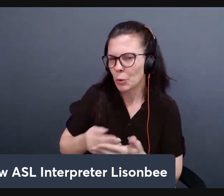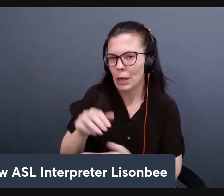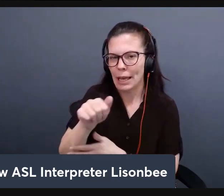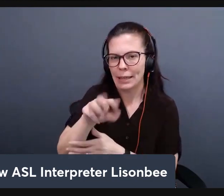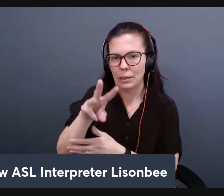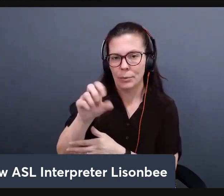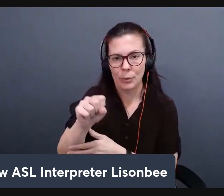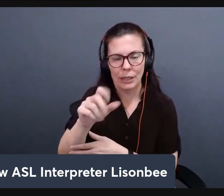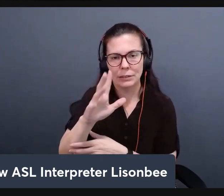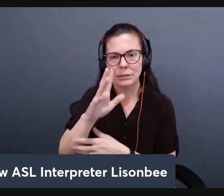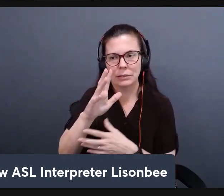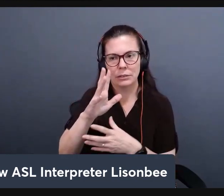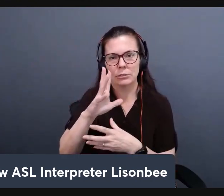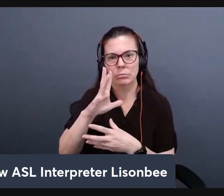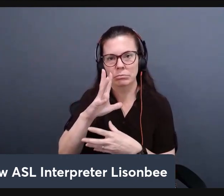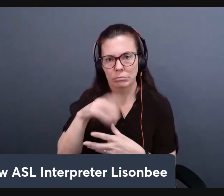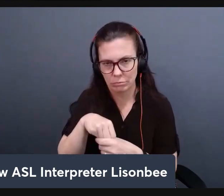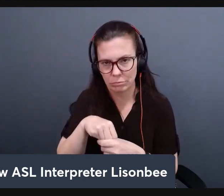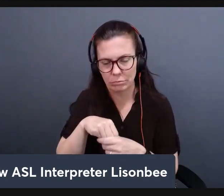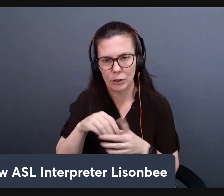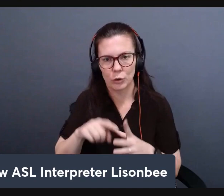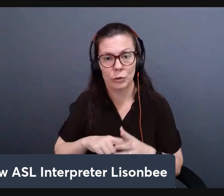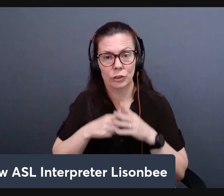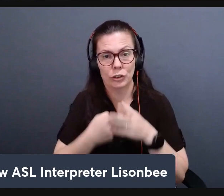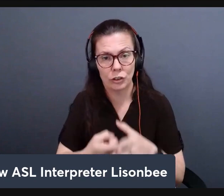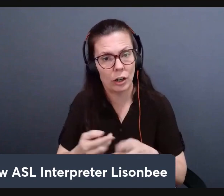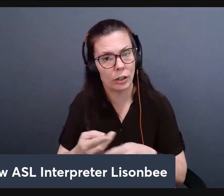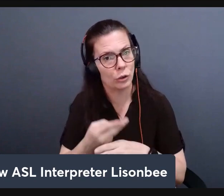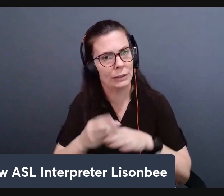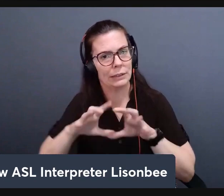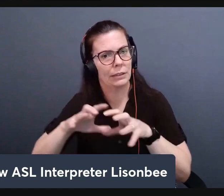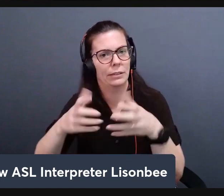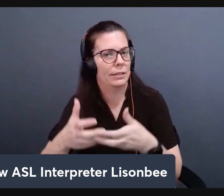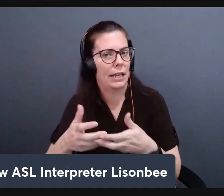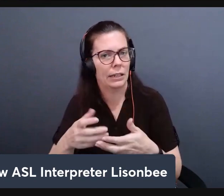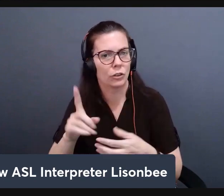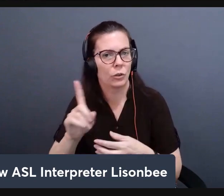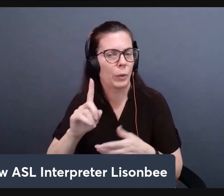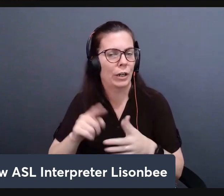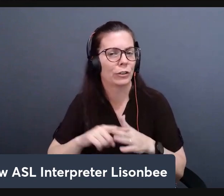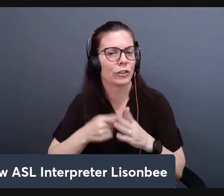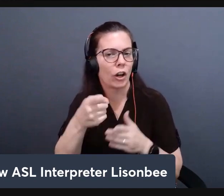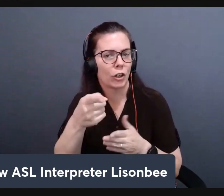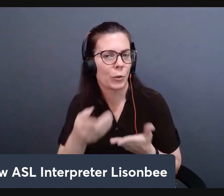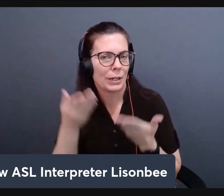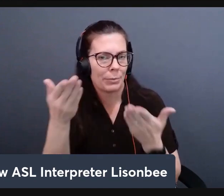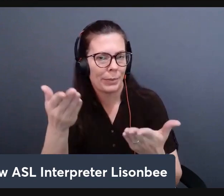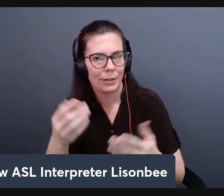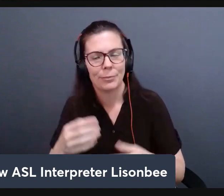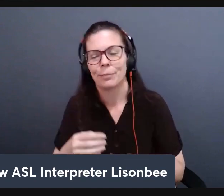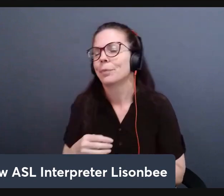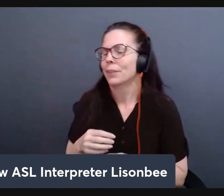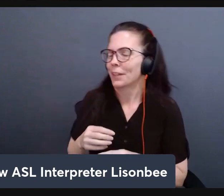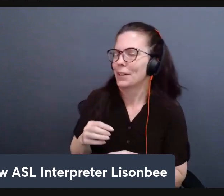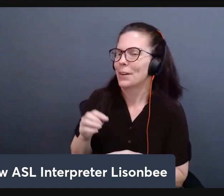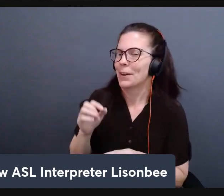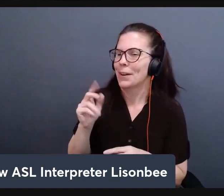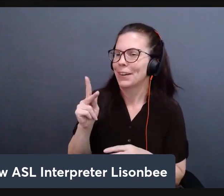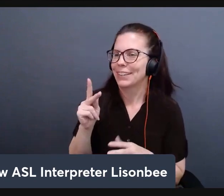or to get started with containers, where would you recommend they start? Okay so, a Lightsail employee said they're about new